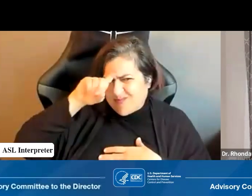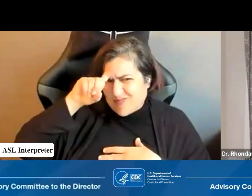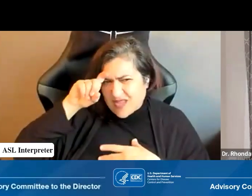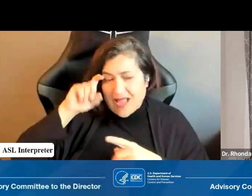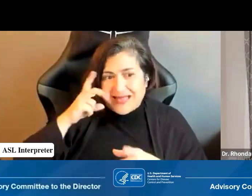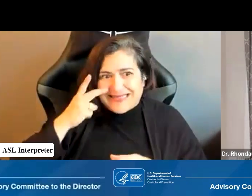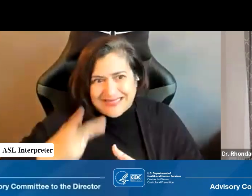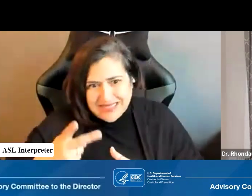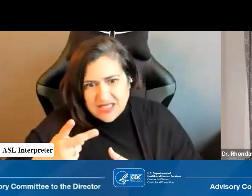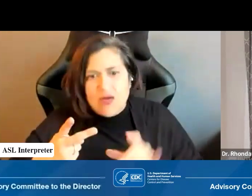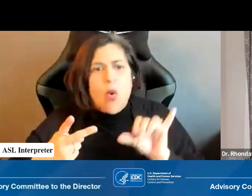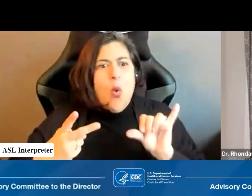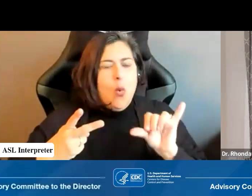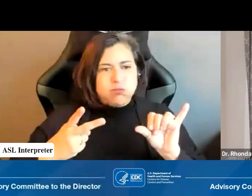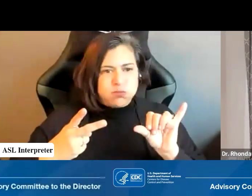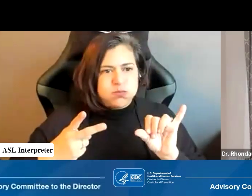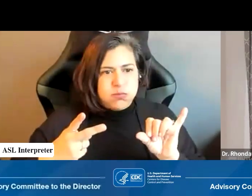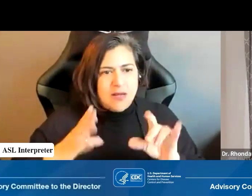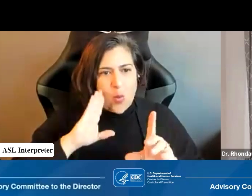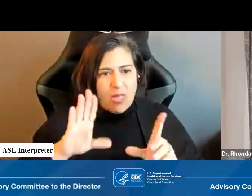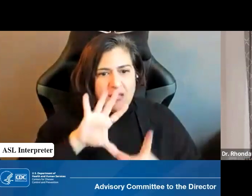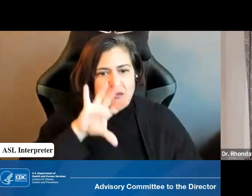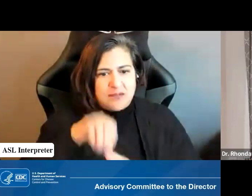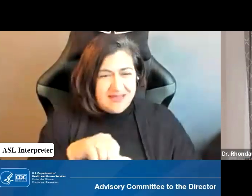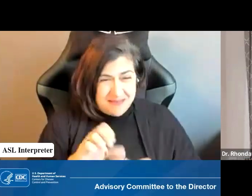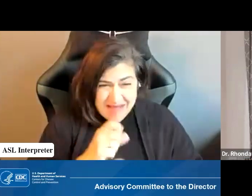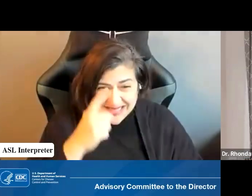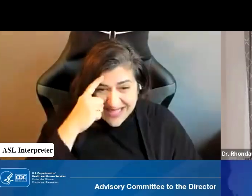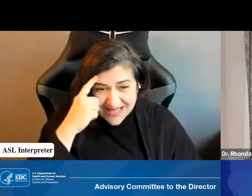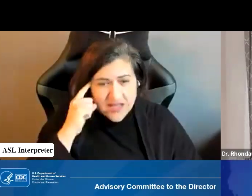Absolutely. We've only had eight cups of coffee today, so maybe not.